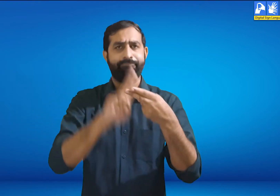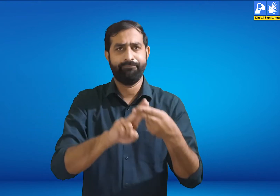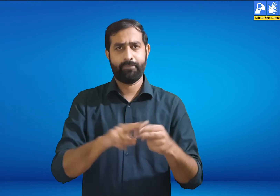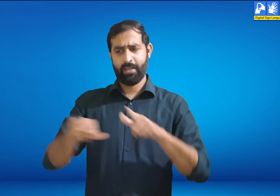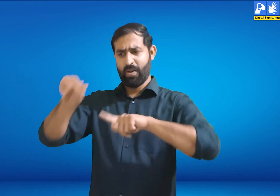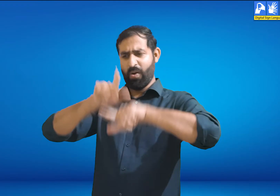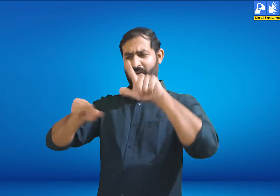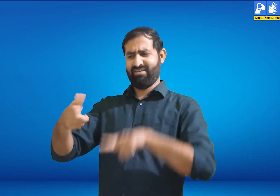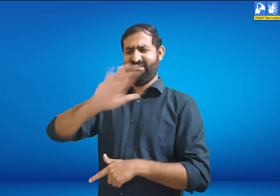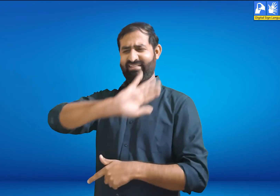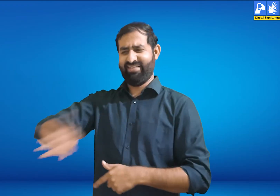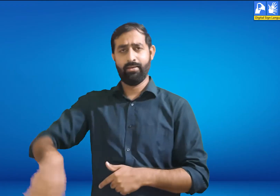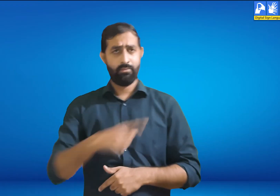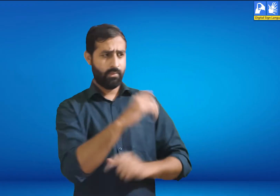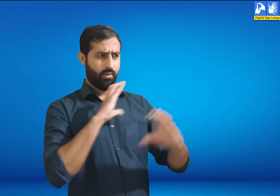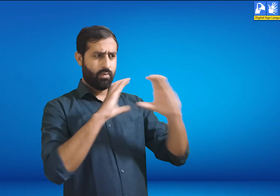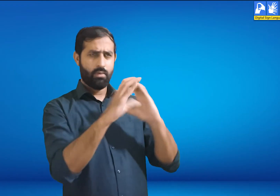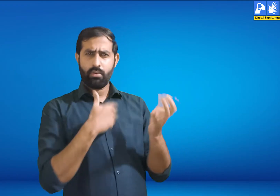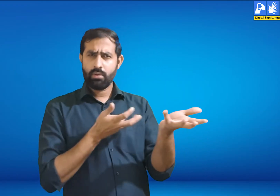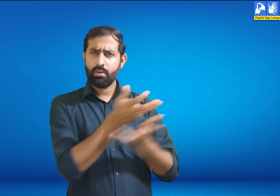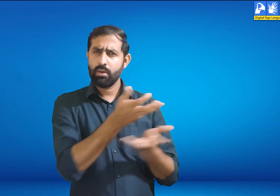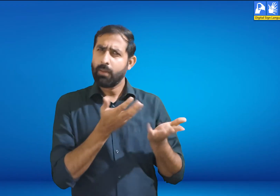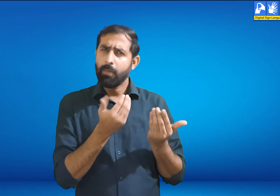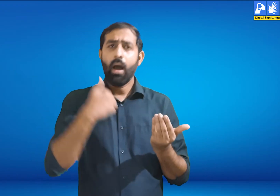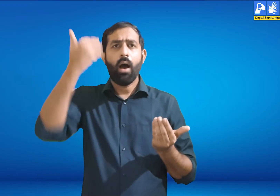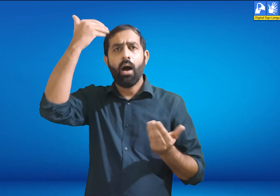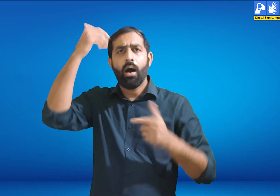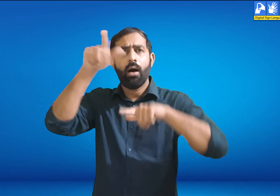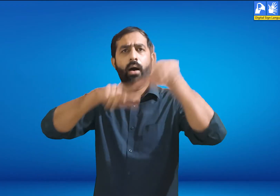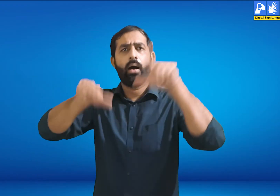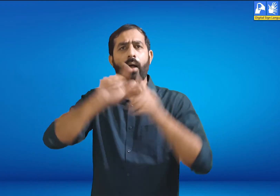It is the way by which people communicate with one another and build relationships.